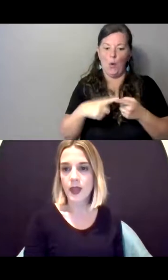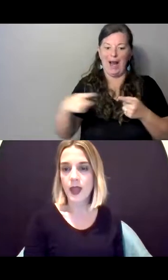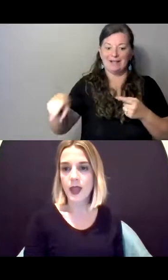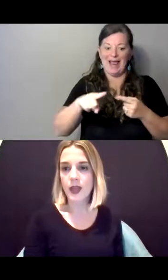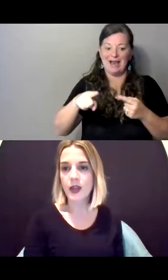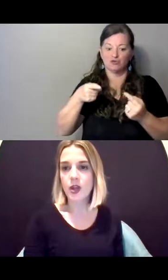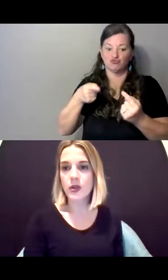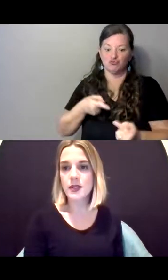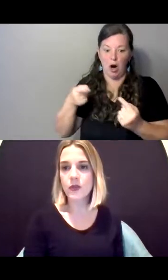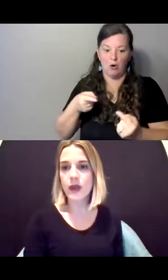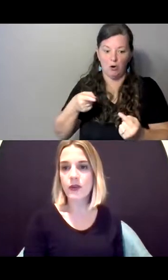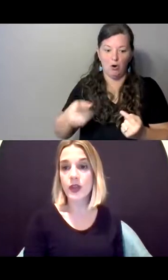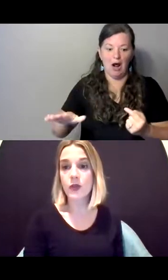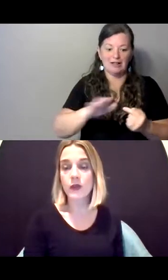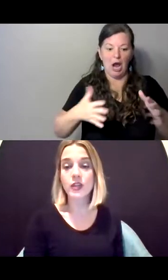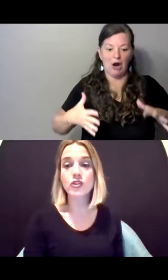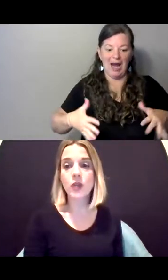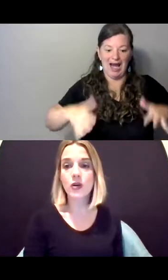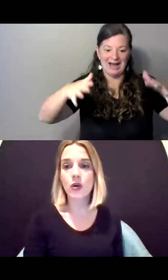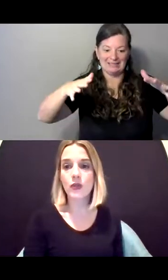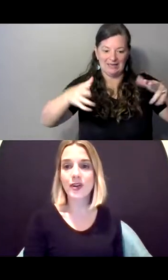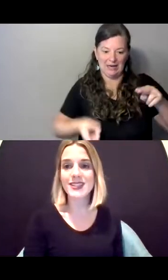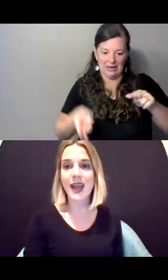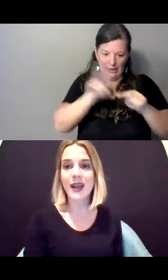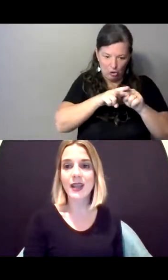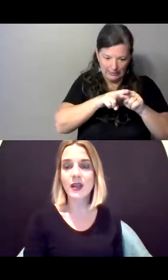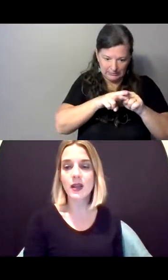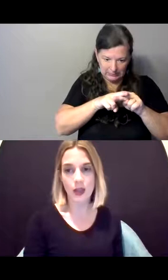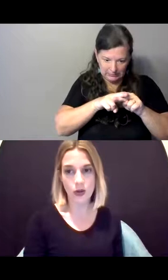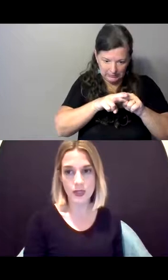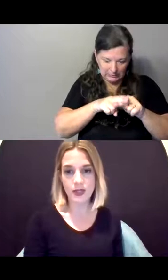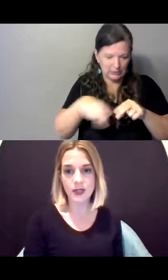and I noticed that whenever they, whenever they struggled, their anxiety increases